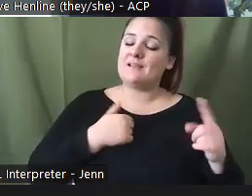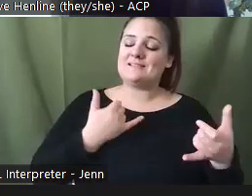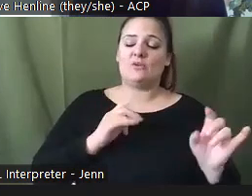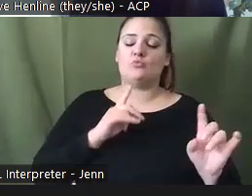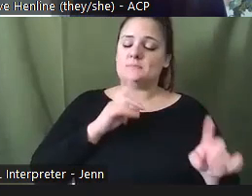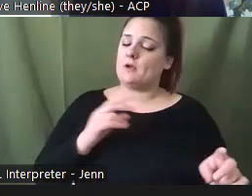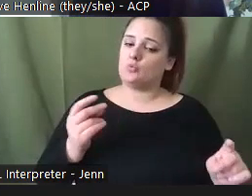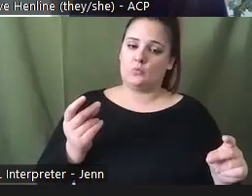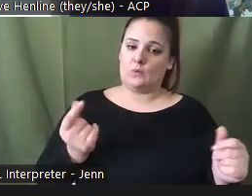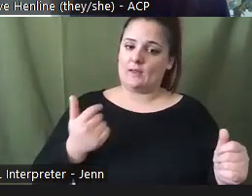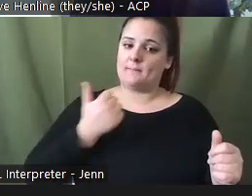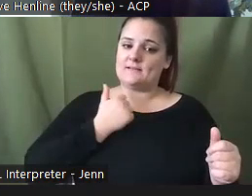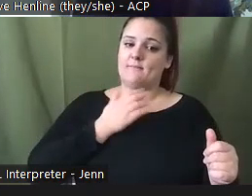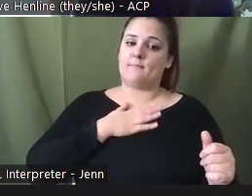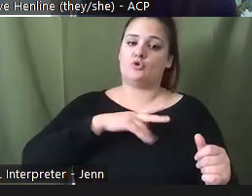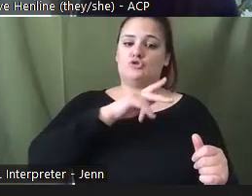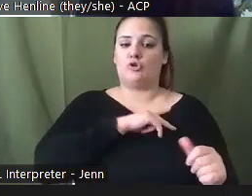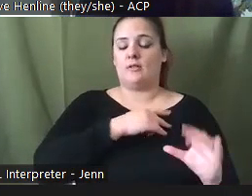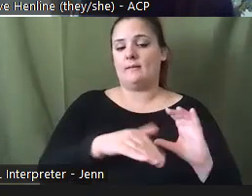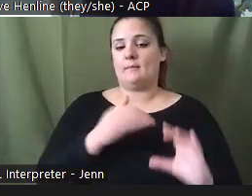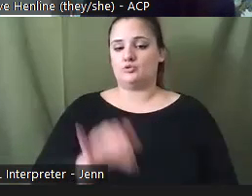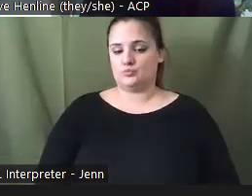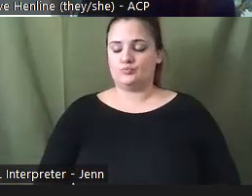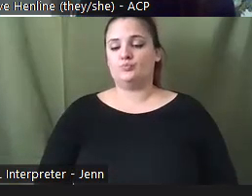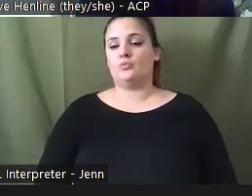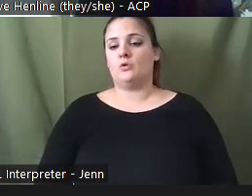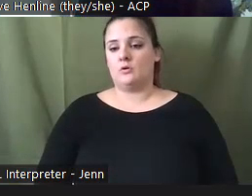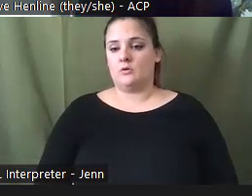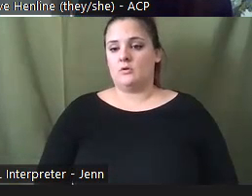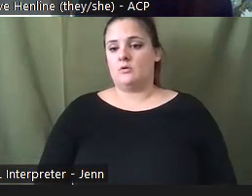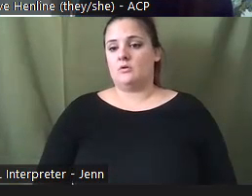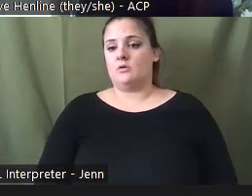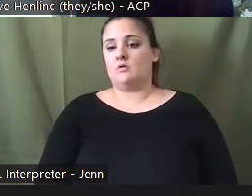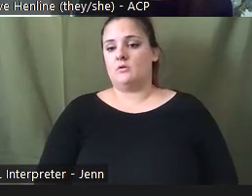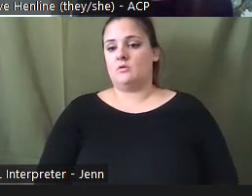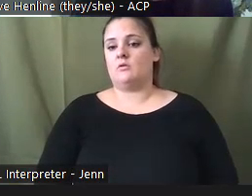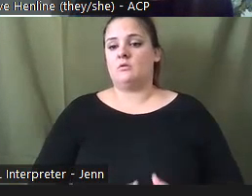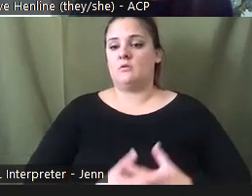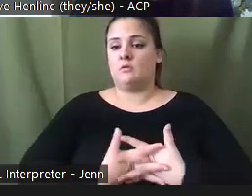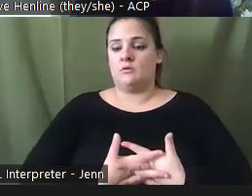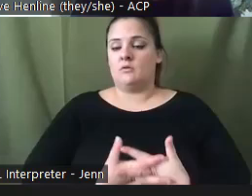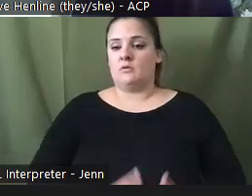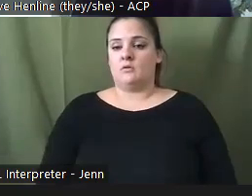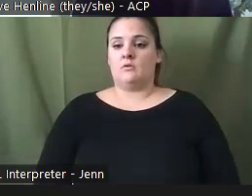can reach out to my email and number as well. I'll let the contact information slides stay